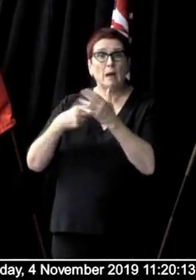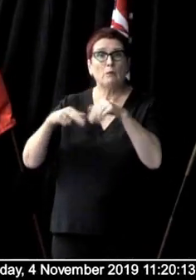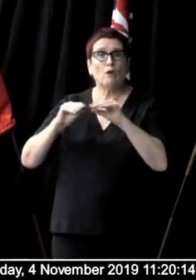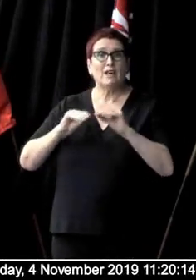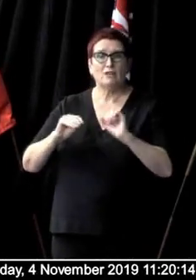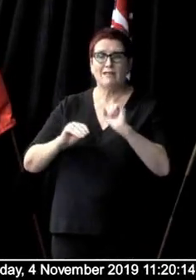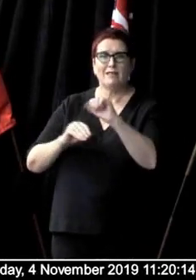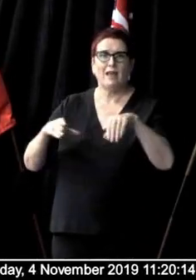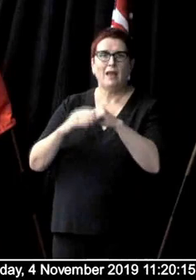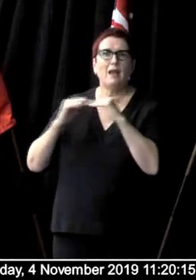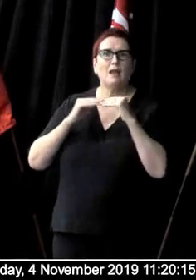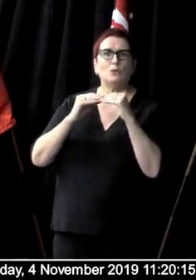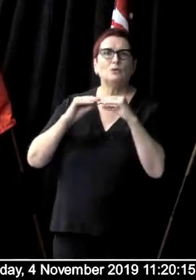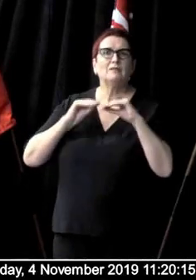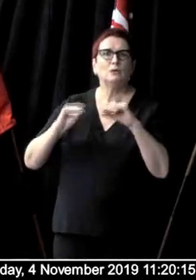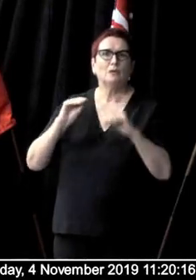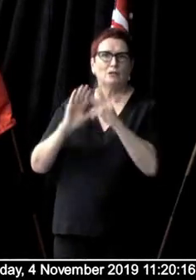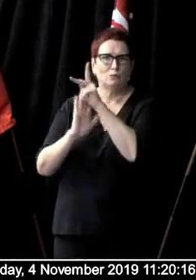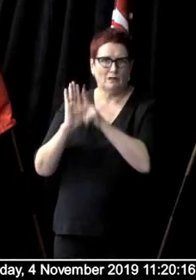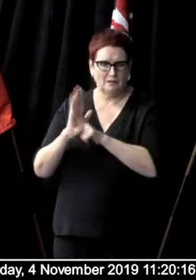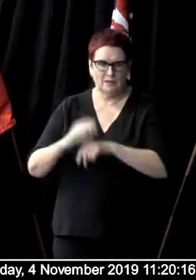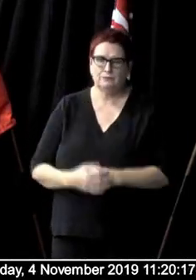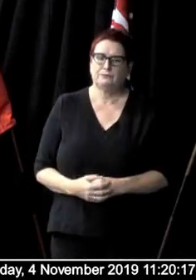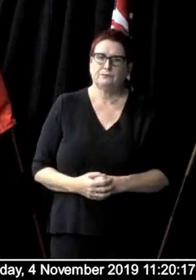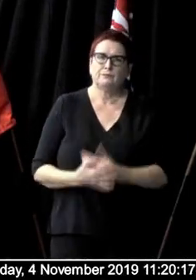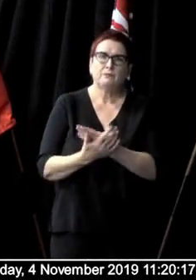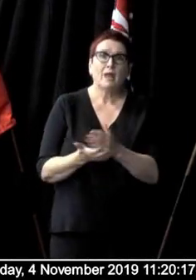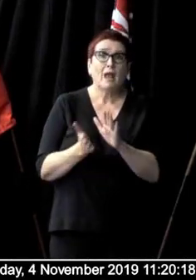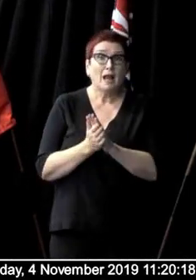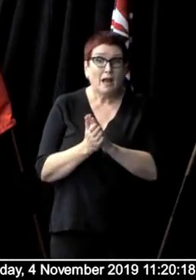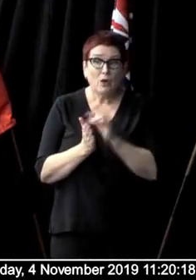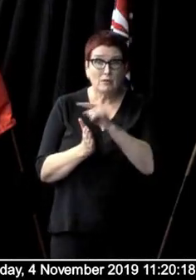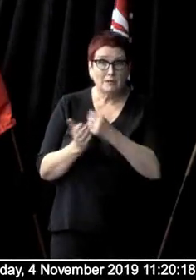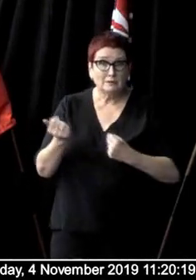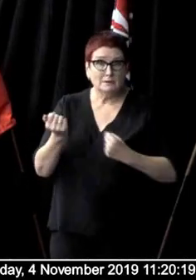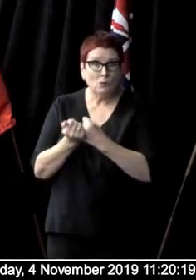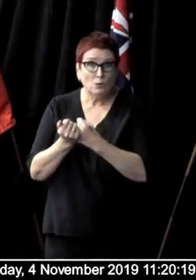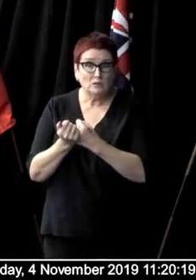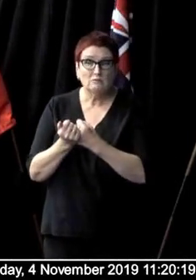Education Policy and the conditions upon which the support for that inclusion is predicated.